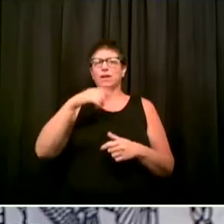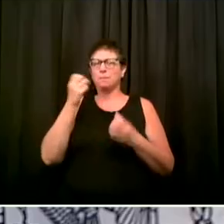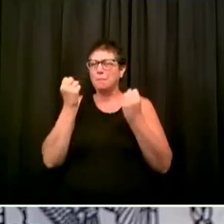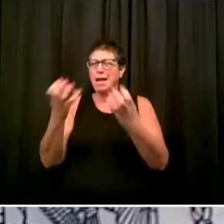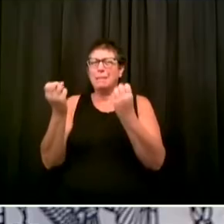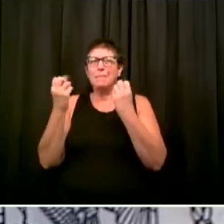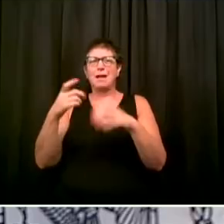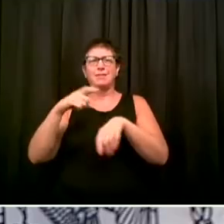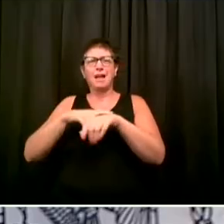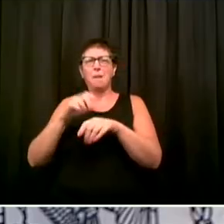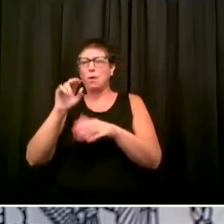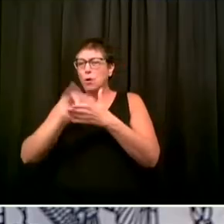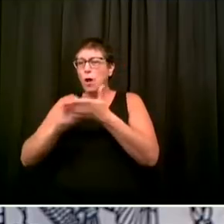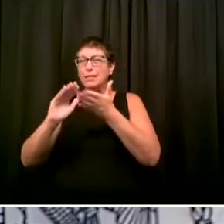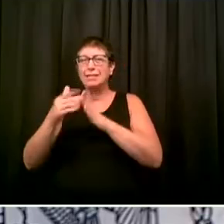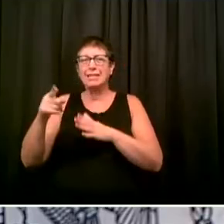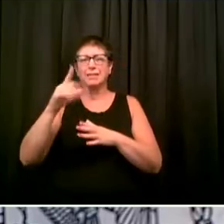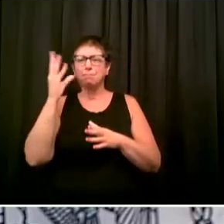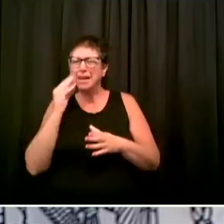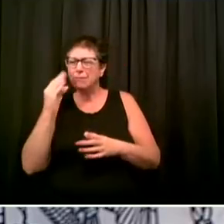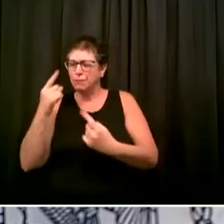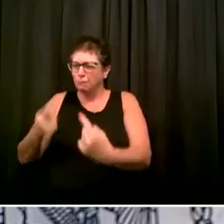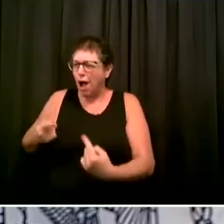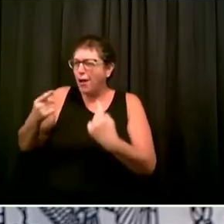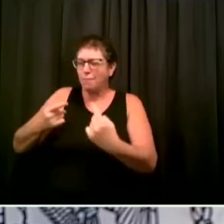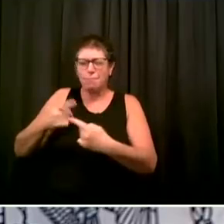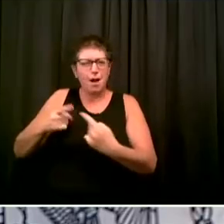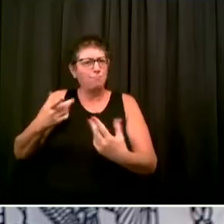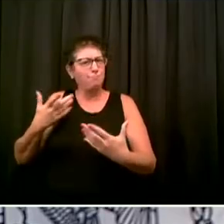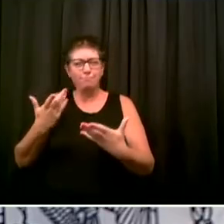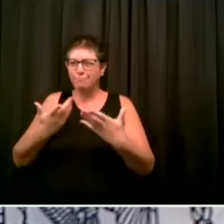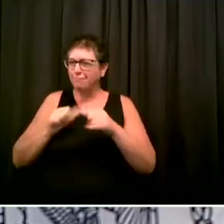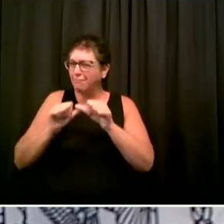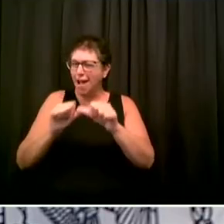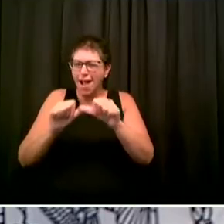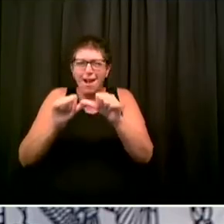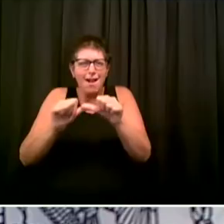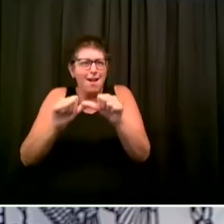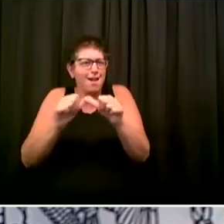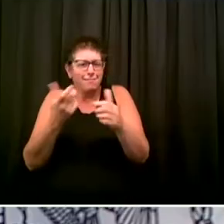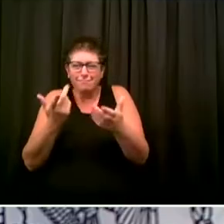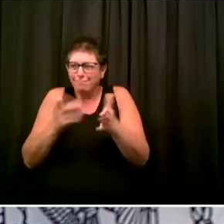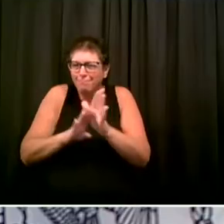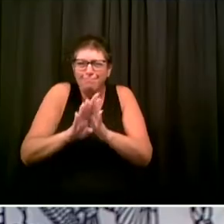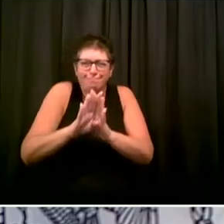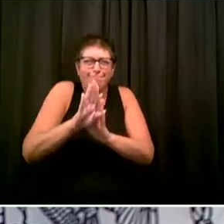ALL OF YOU, TIWH HAVE SEEN. AFTER THE CRISIS